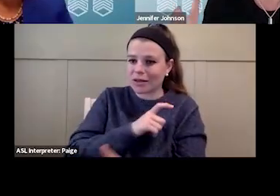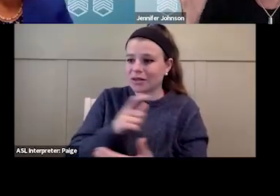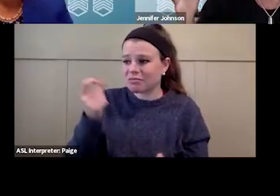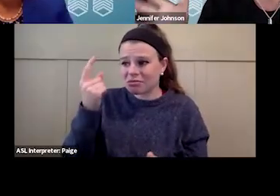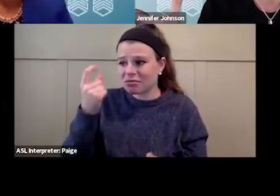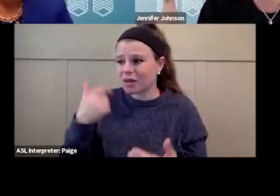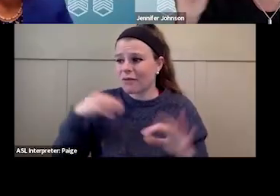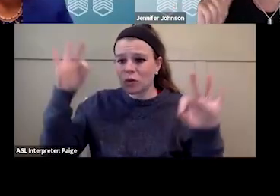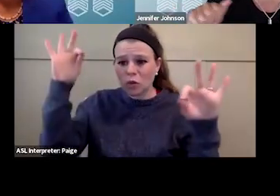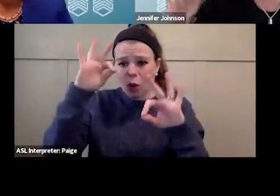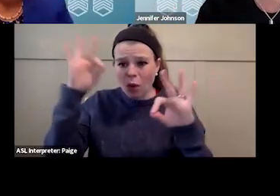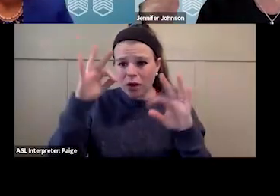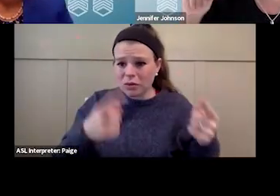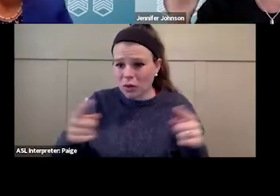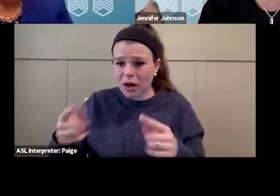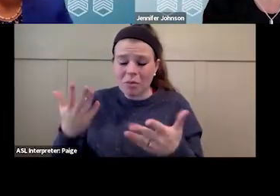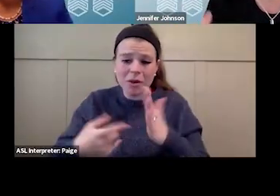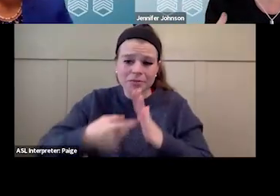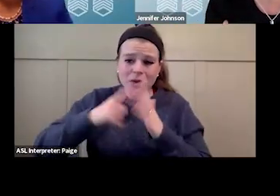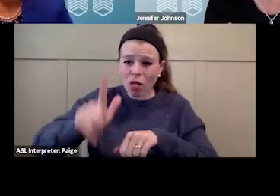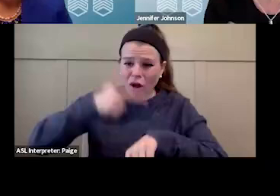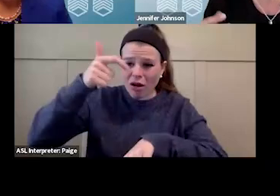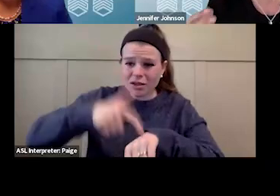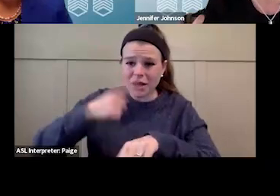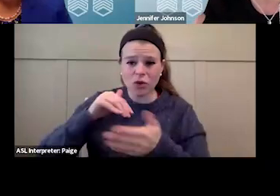It may take a long time for a doctor to figure out what's going on.